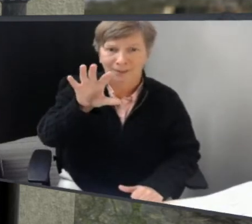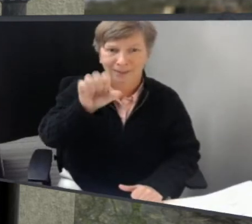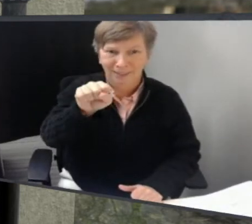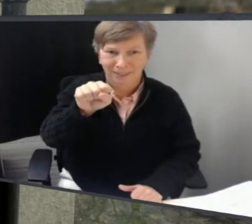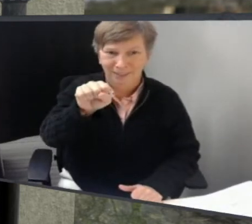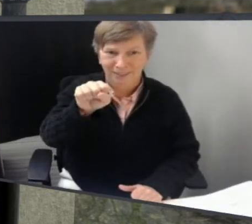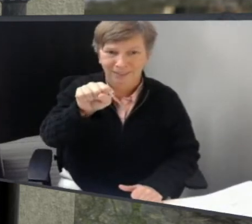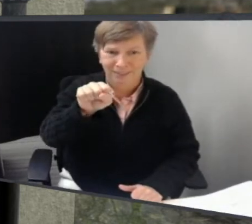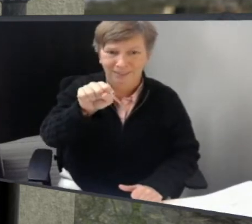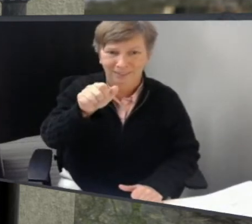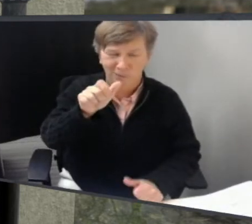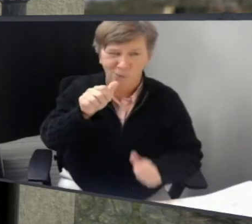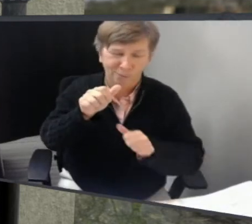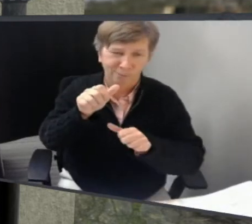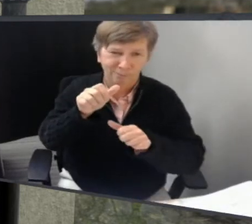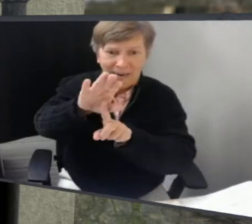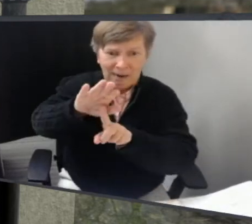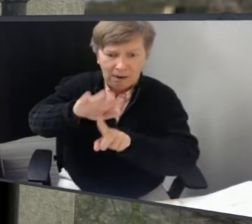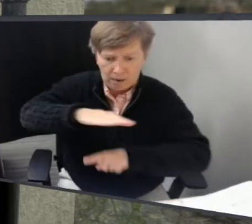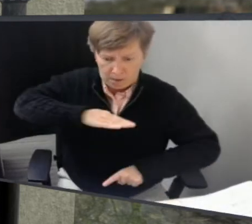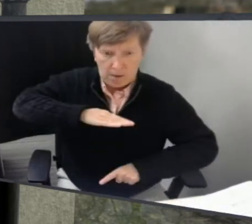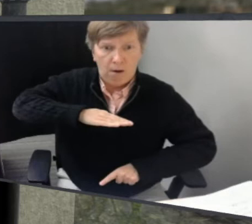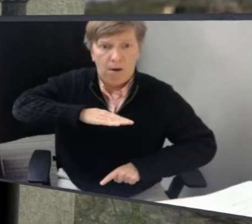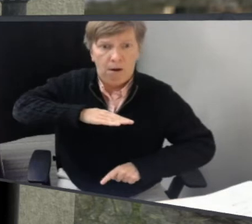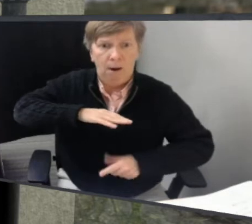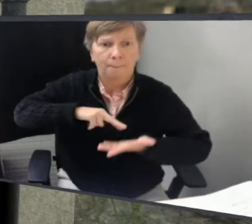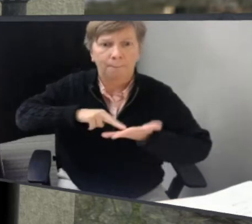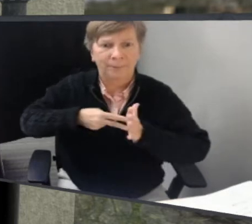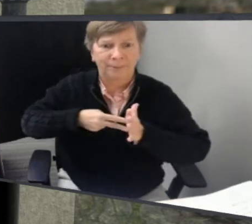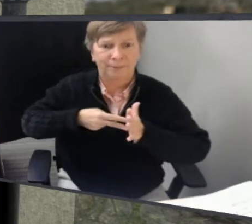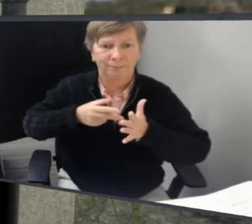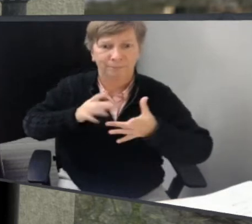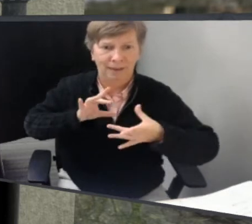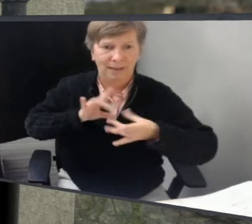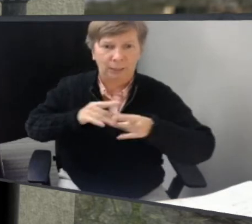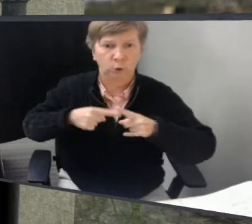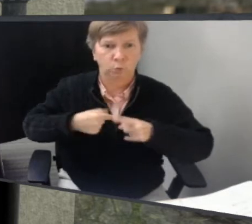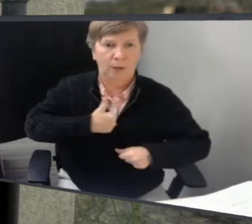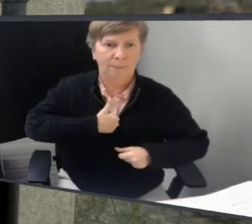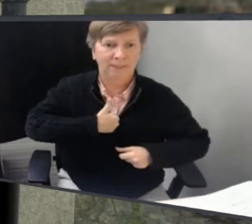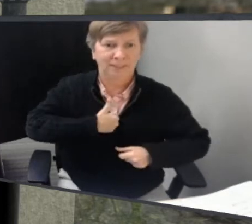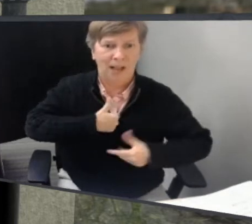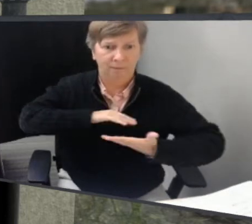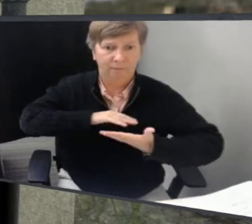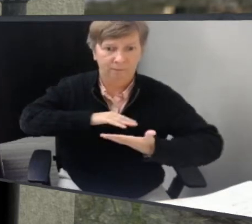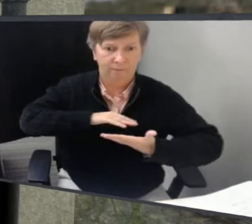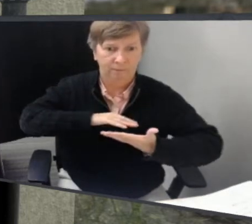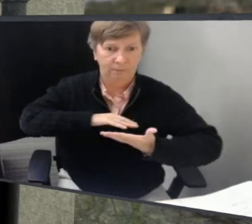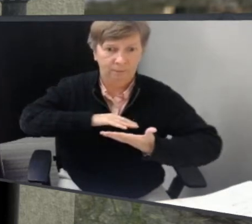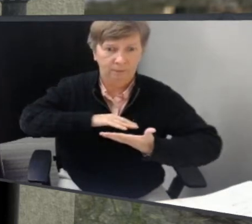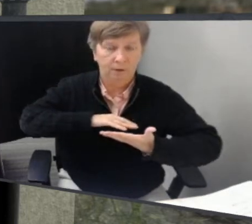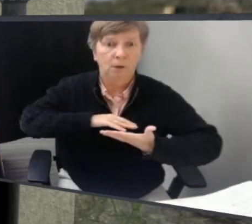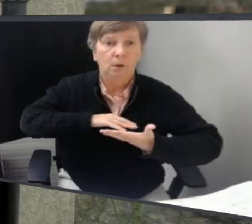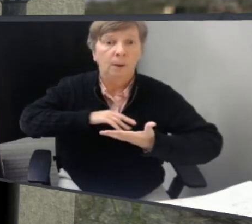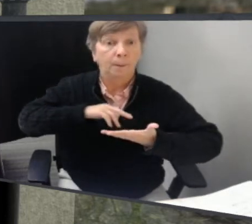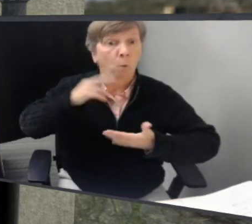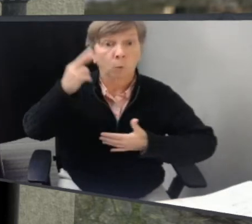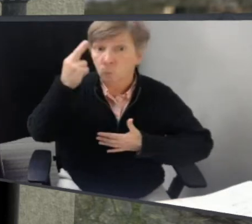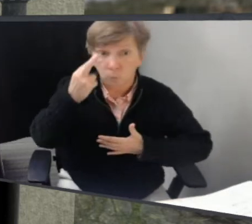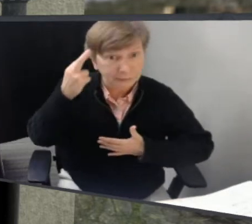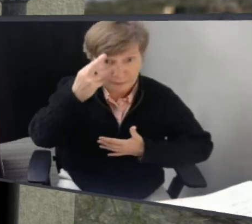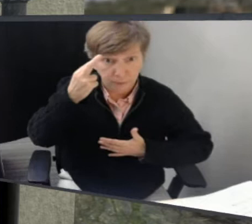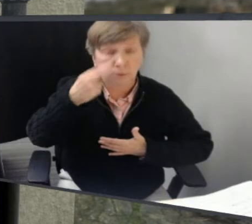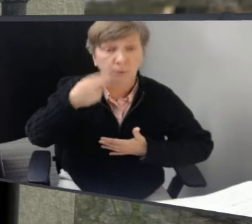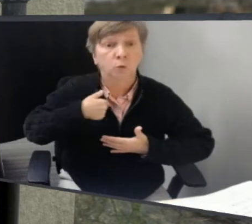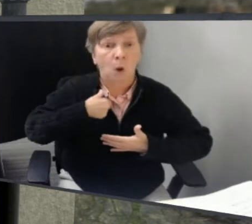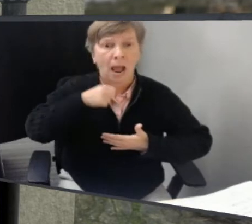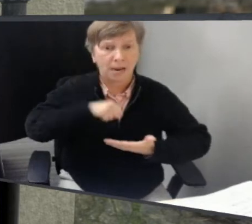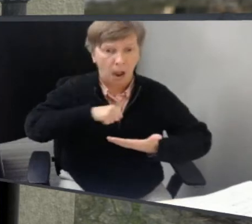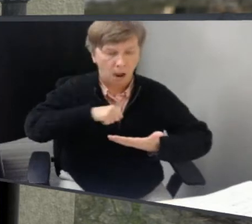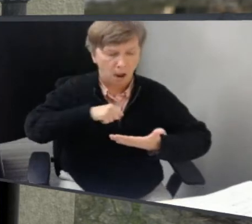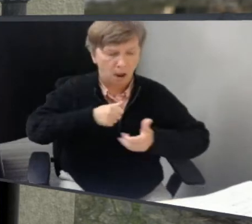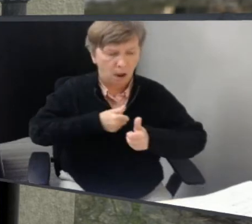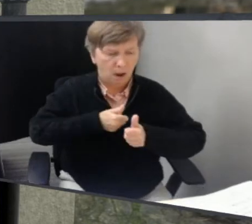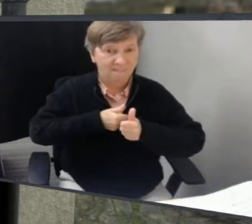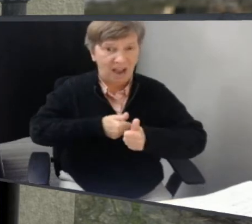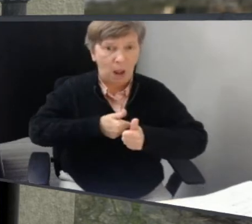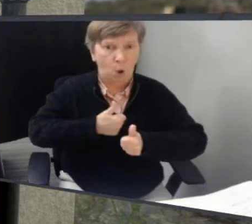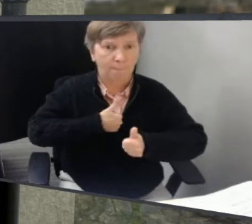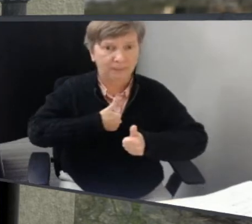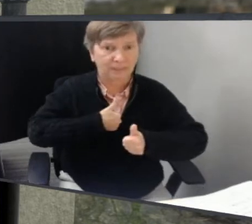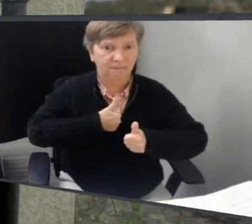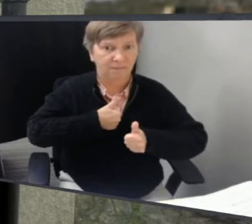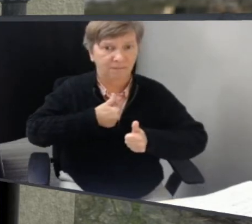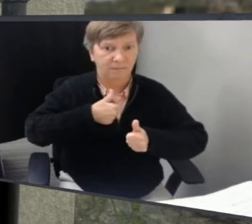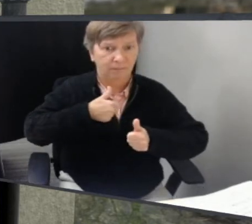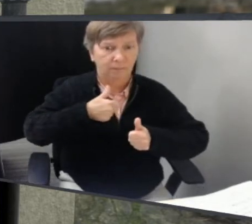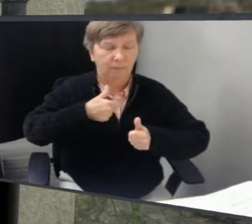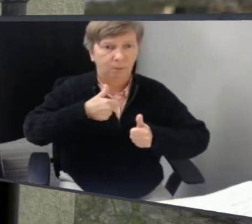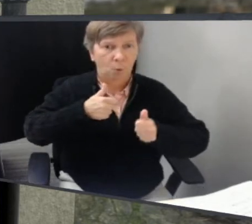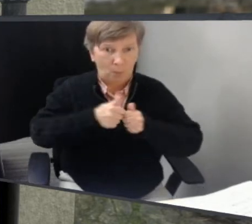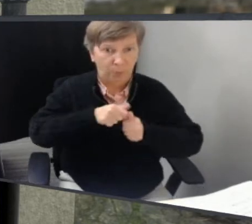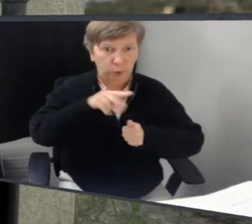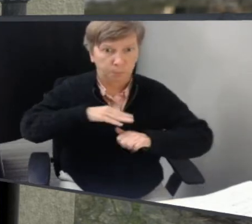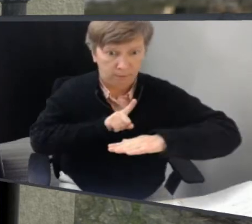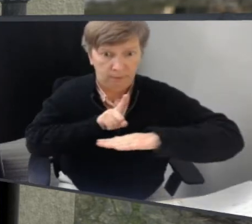the Zoom was posted, and grab onto it, basically, and connect it to themselves, their avatar. So, then